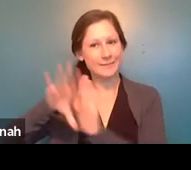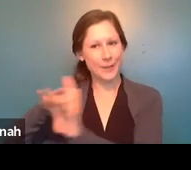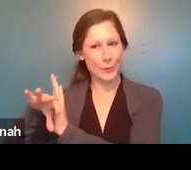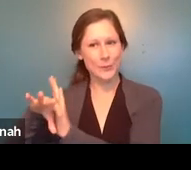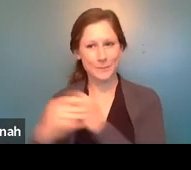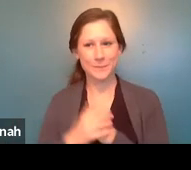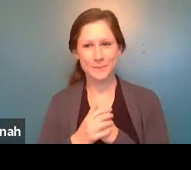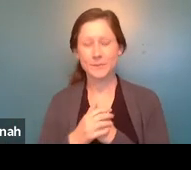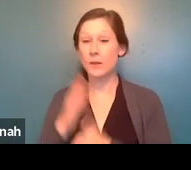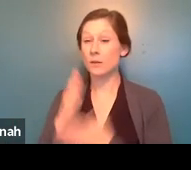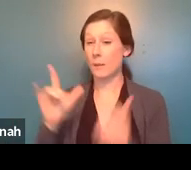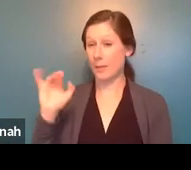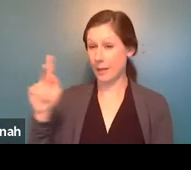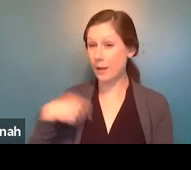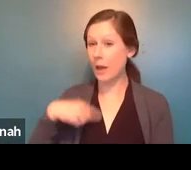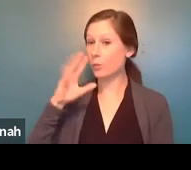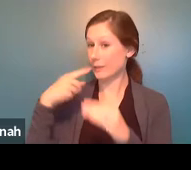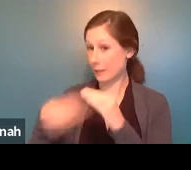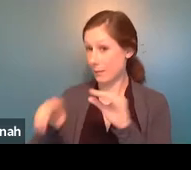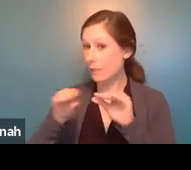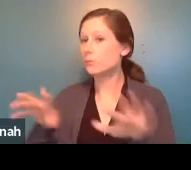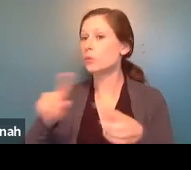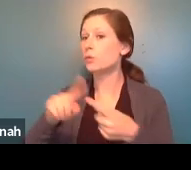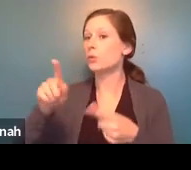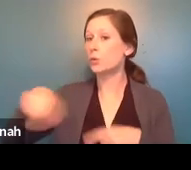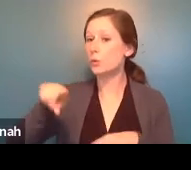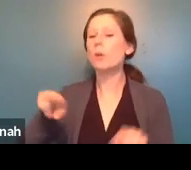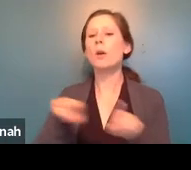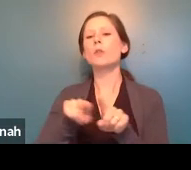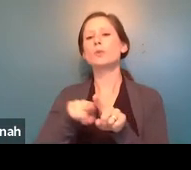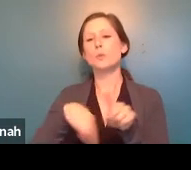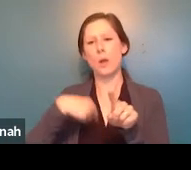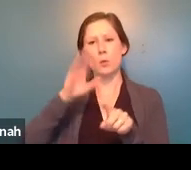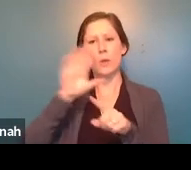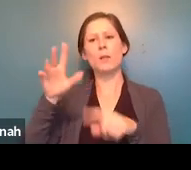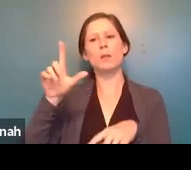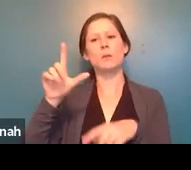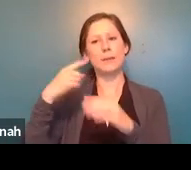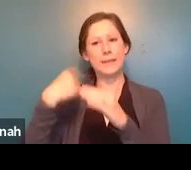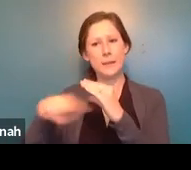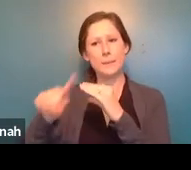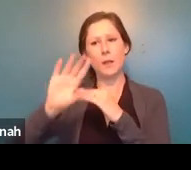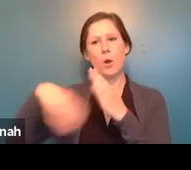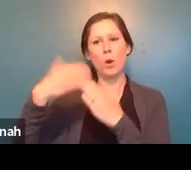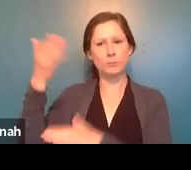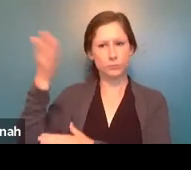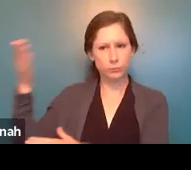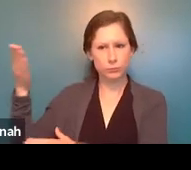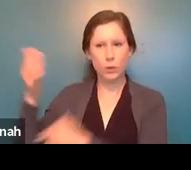links. I will email them all out to you. I will also email out all of these presentations with the ASL with closed